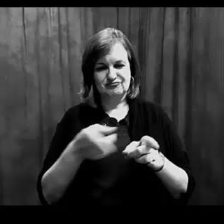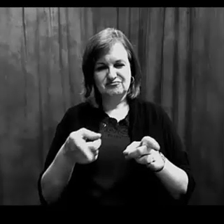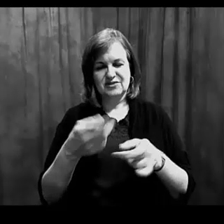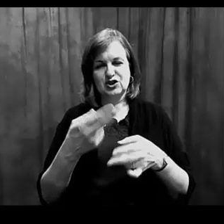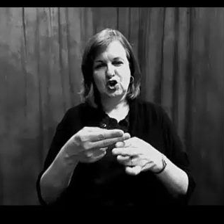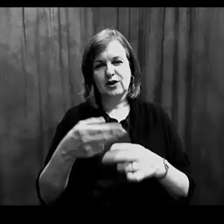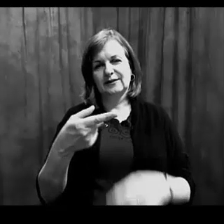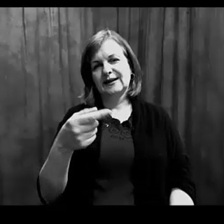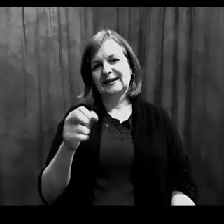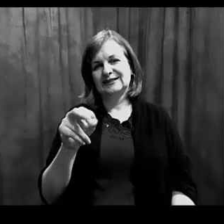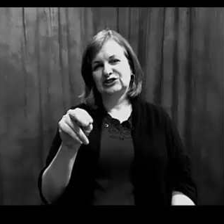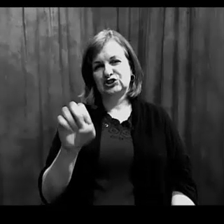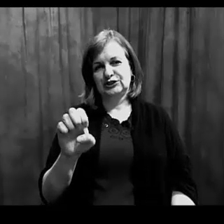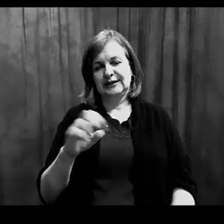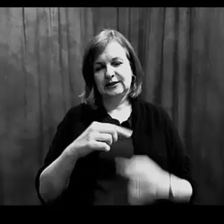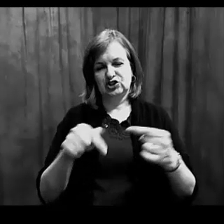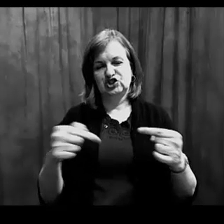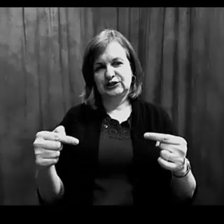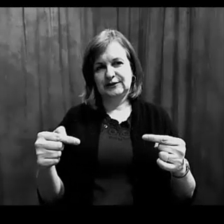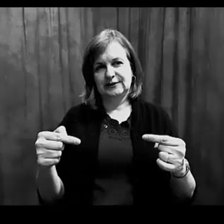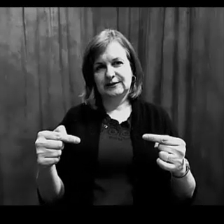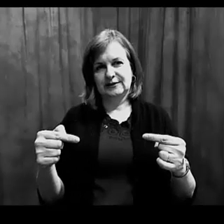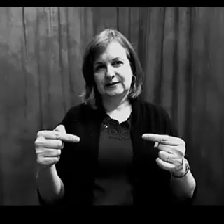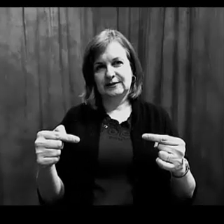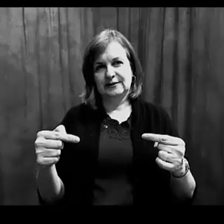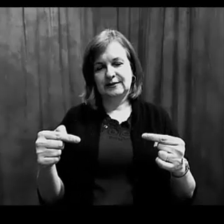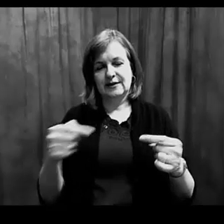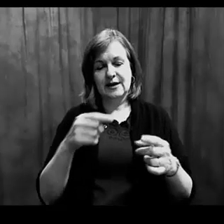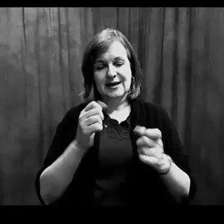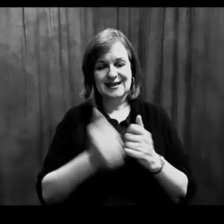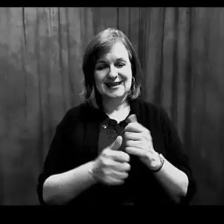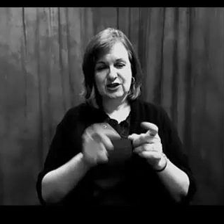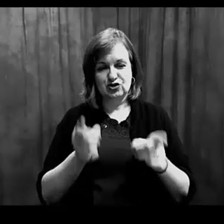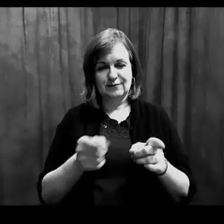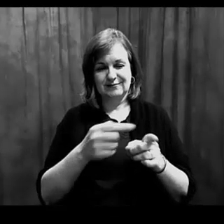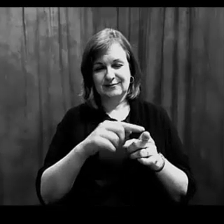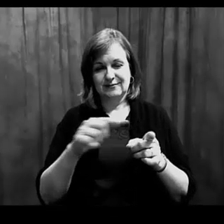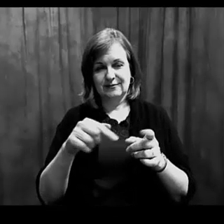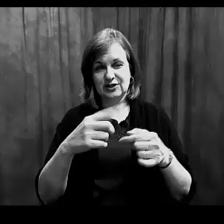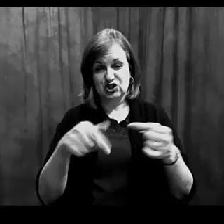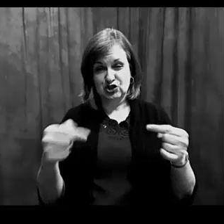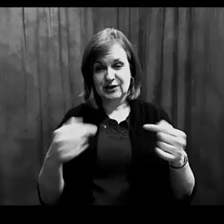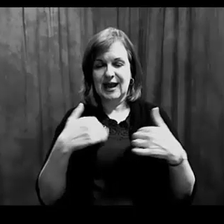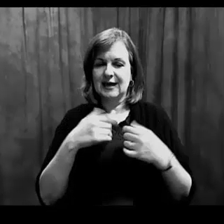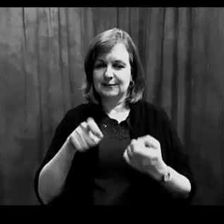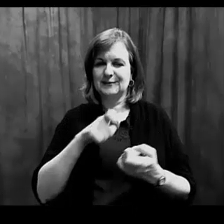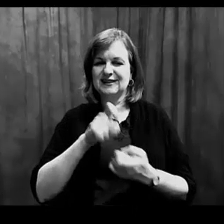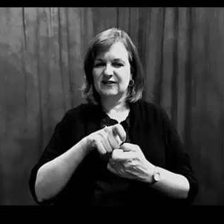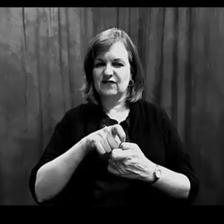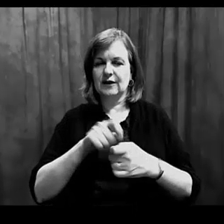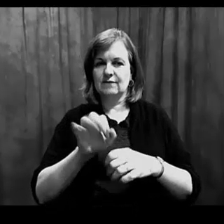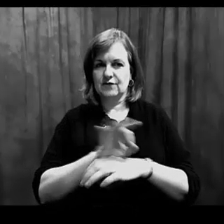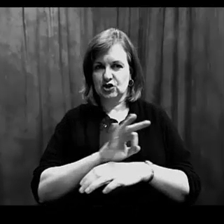that were going to refer to as genes now these genes have very particular